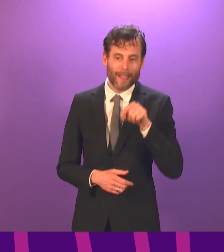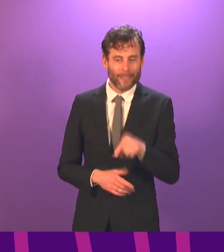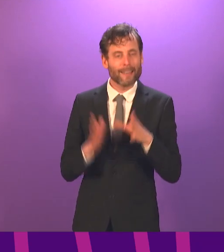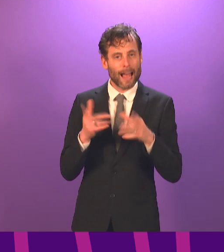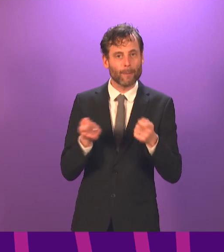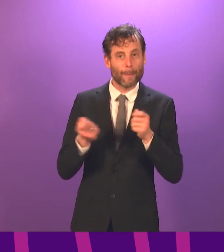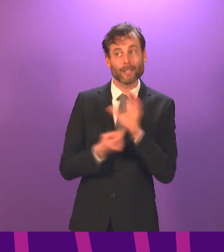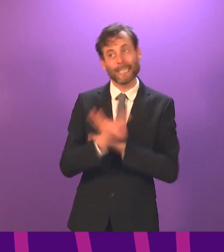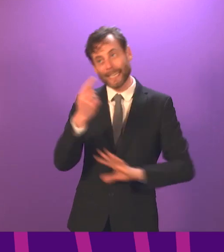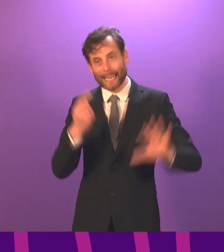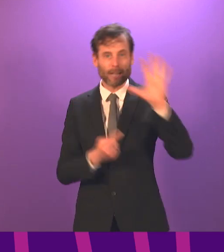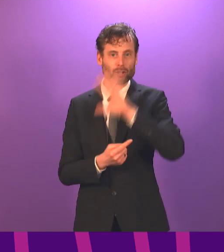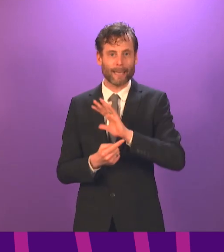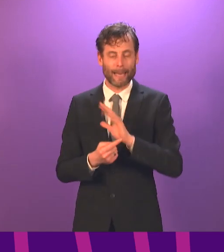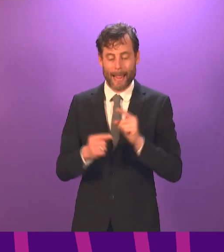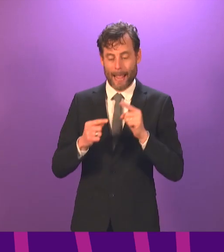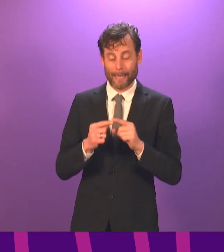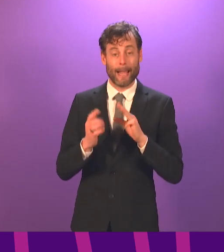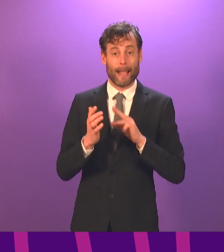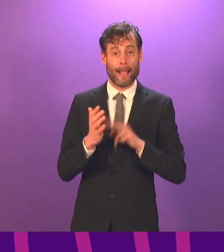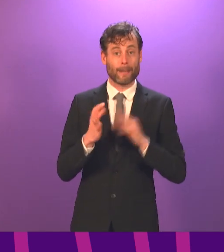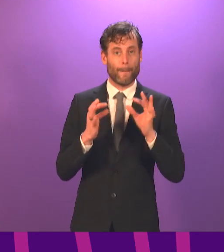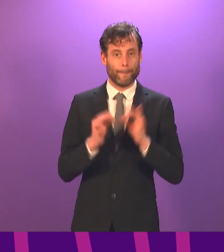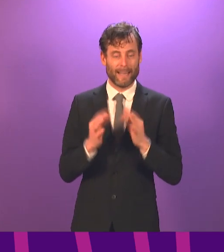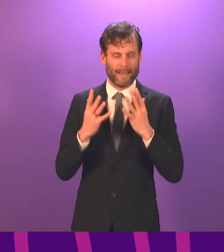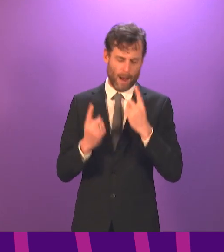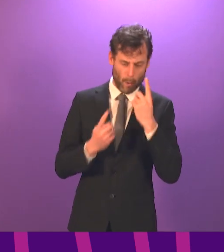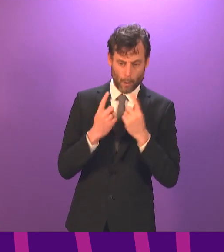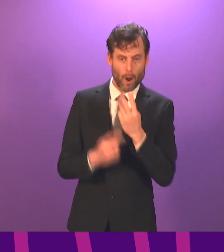The EMB is taking soundings from all 32 returning officers at the moment,